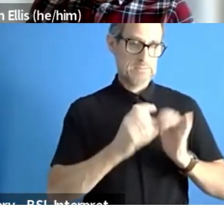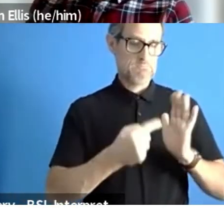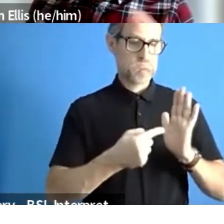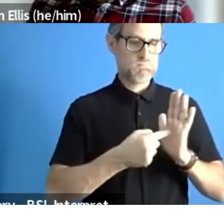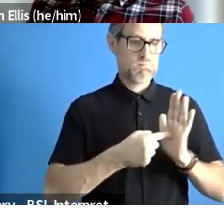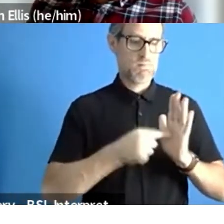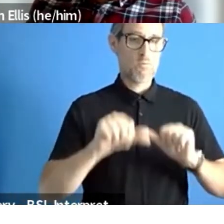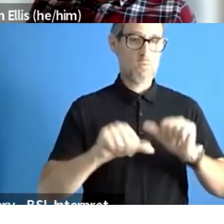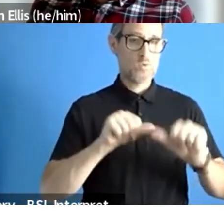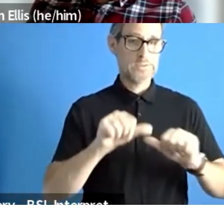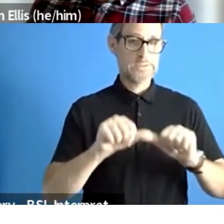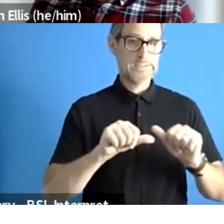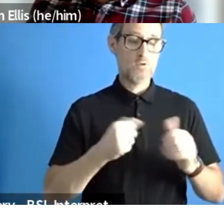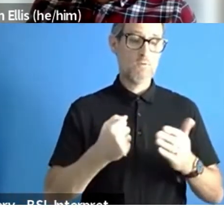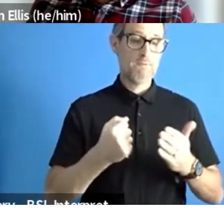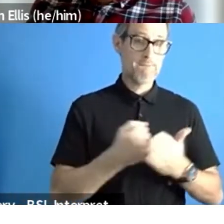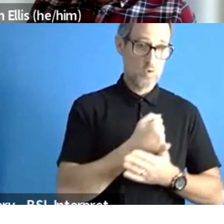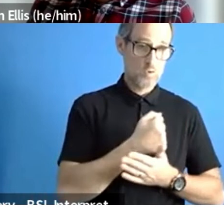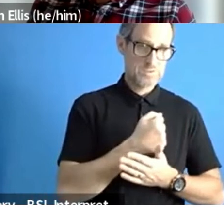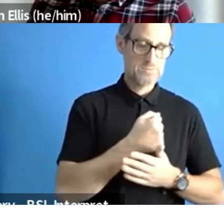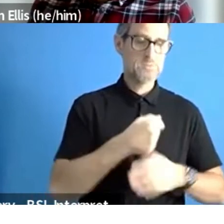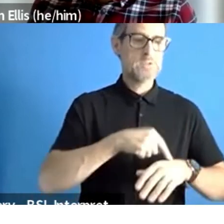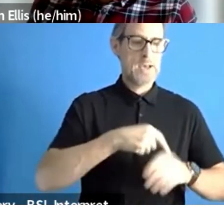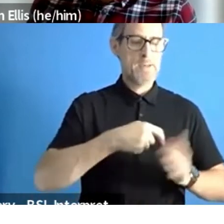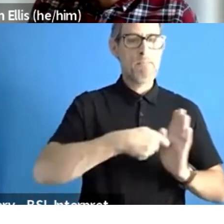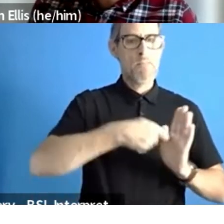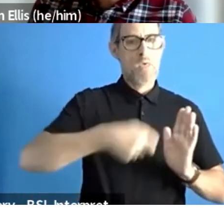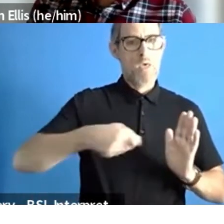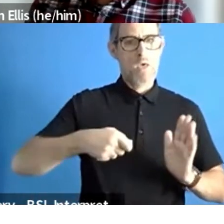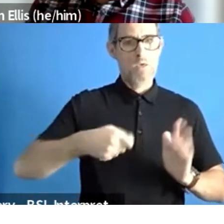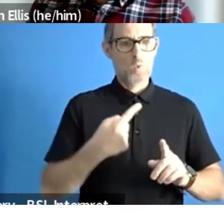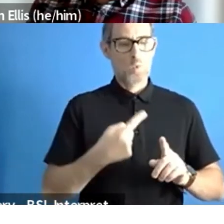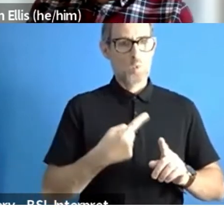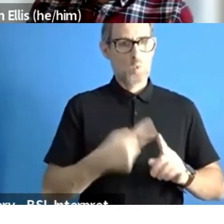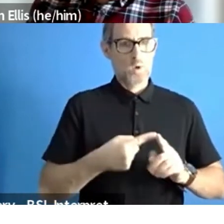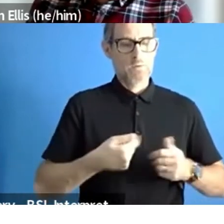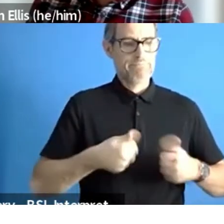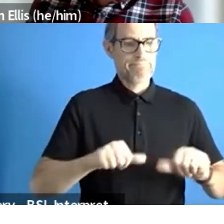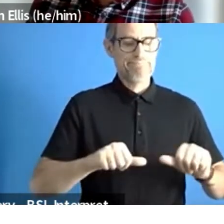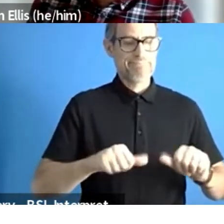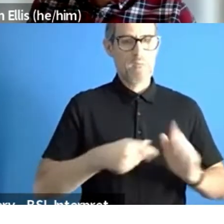but it takes time and there are no quick wins because automated testing